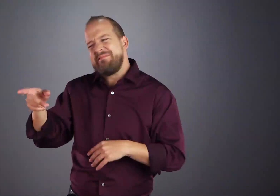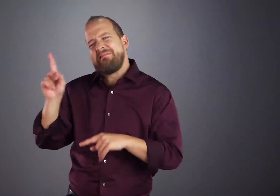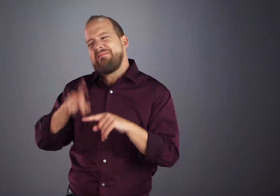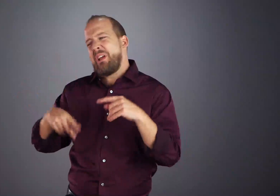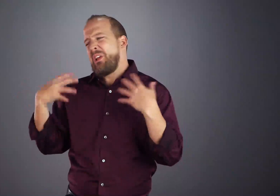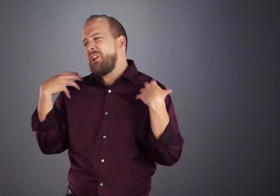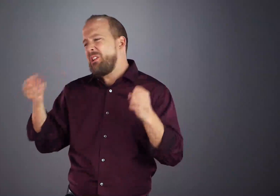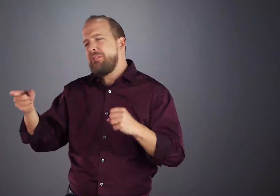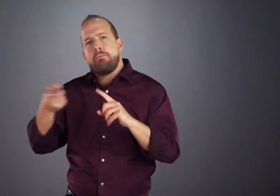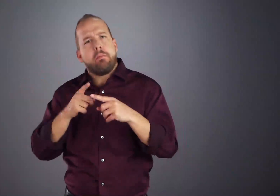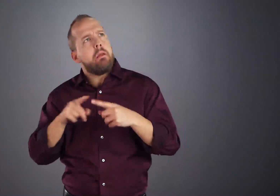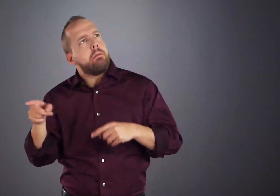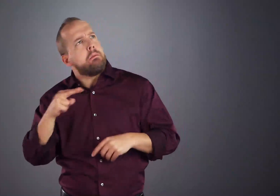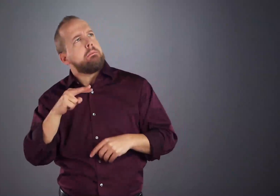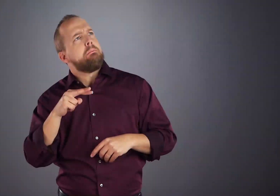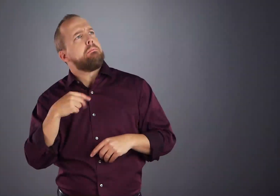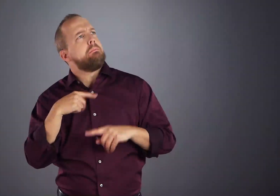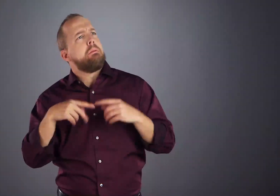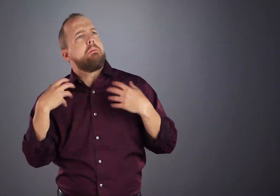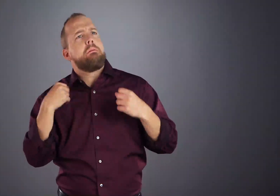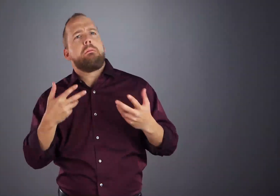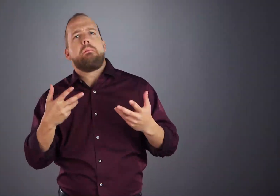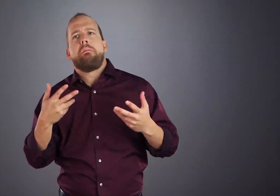Society was about to lock him up.